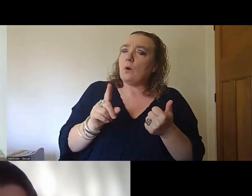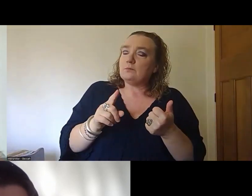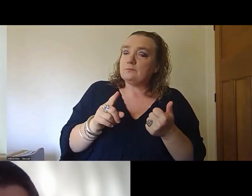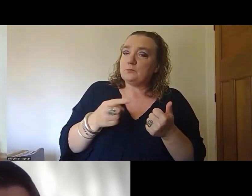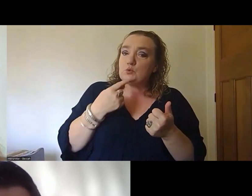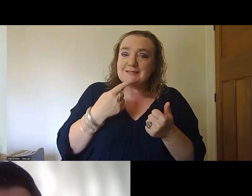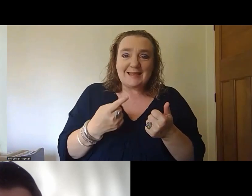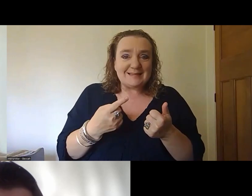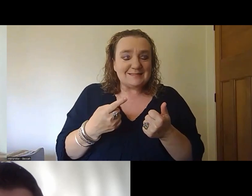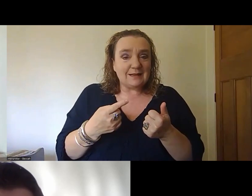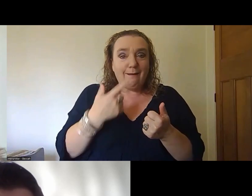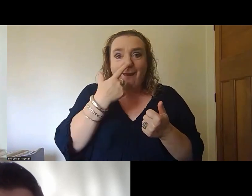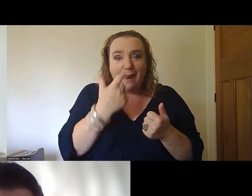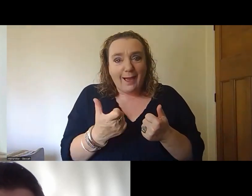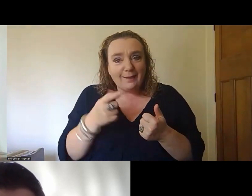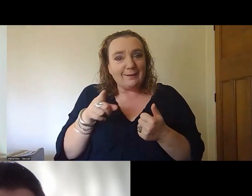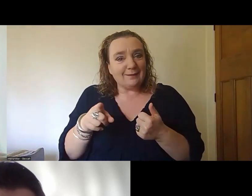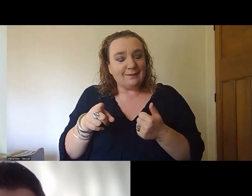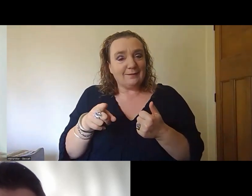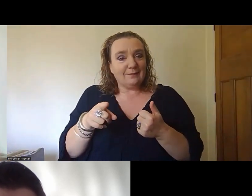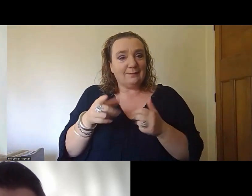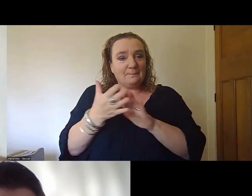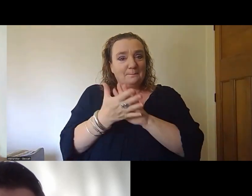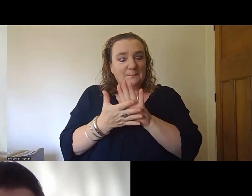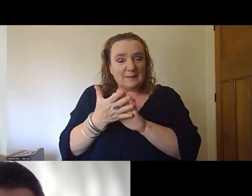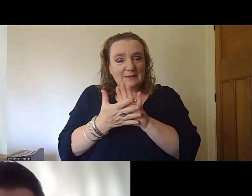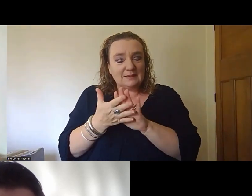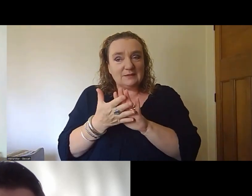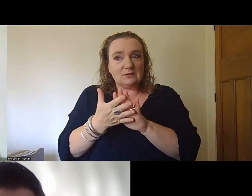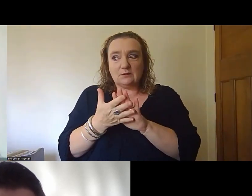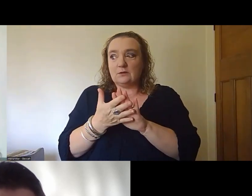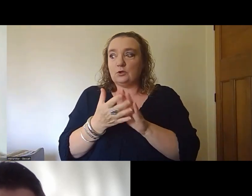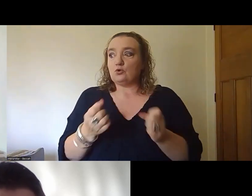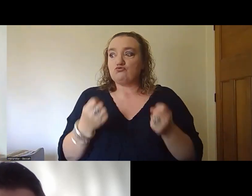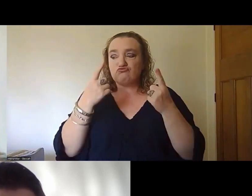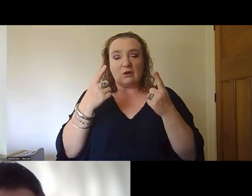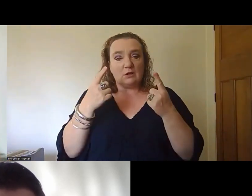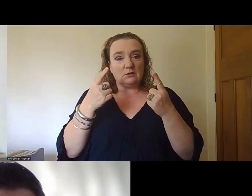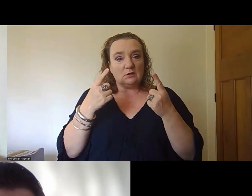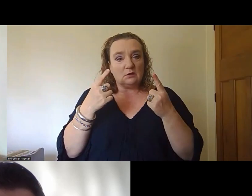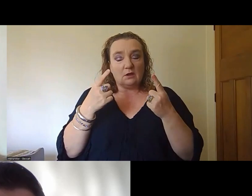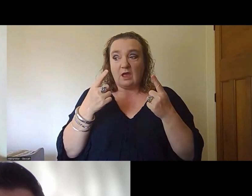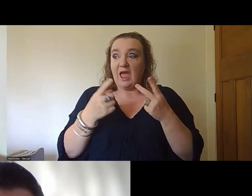you were really fortunate meant that you realised not a lot of disabled people had that right,